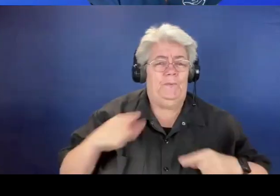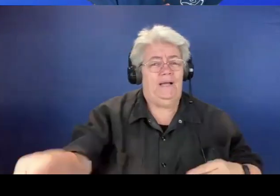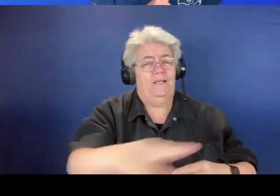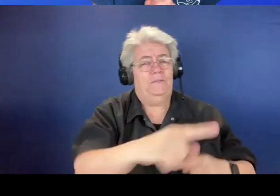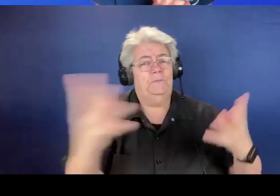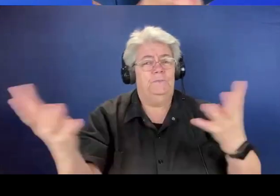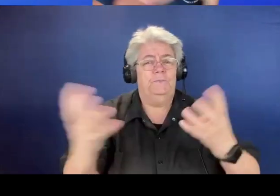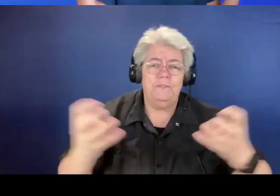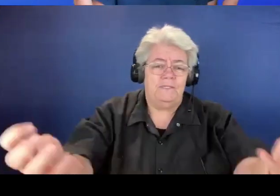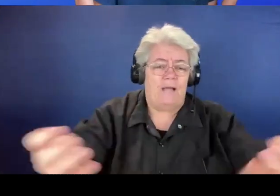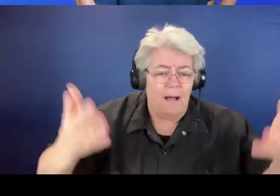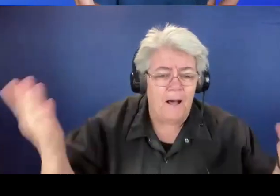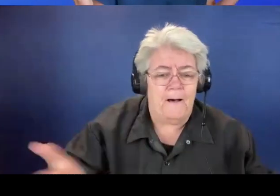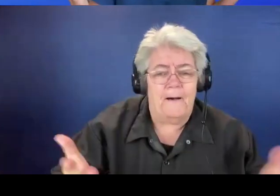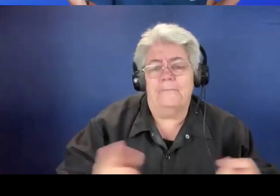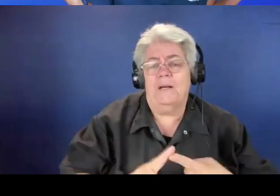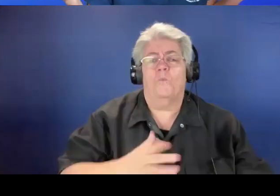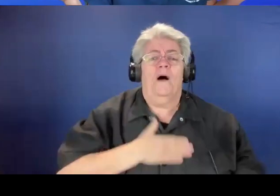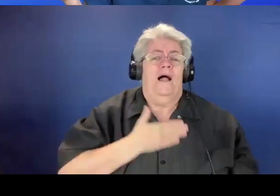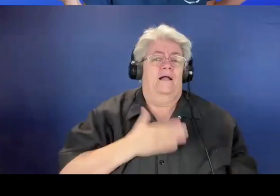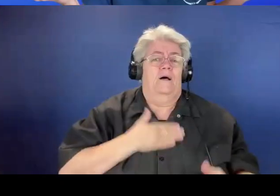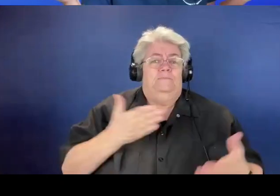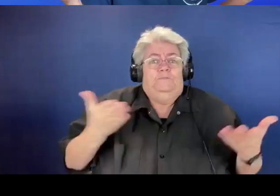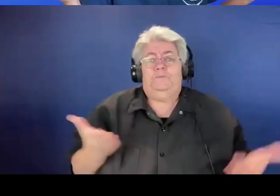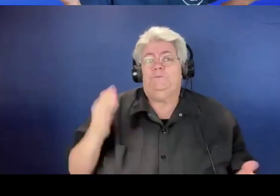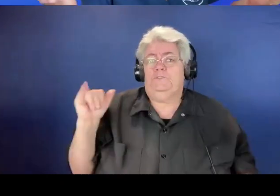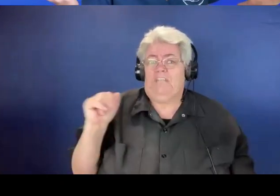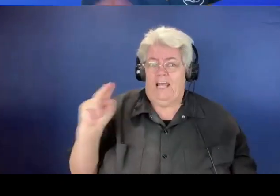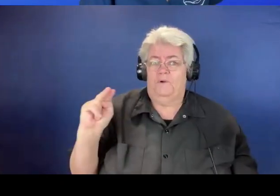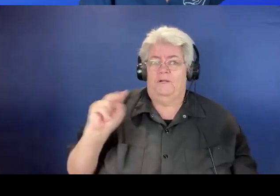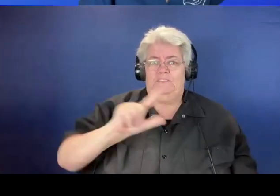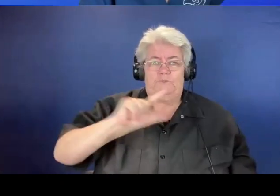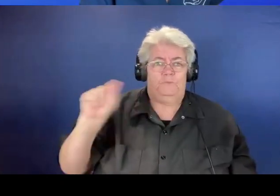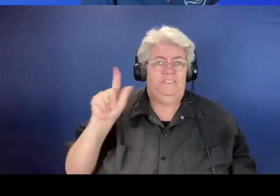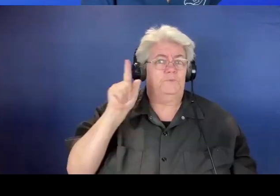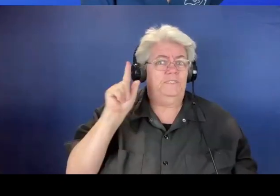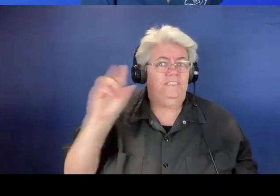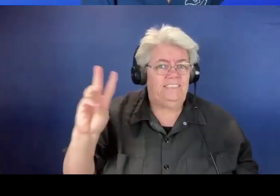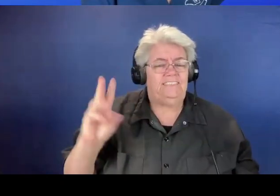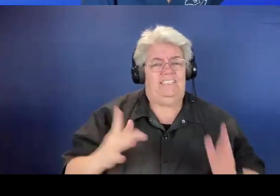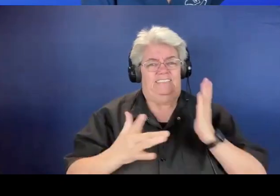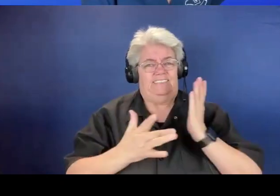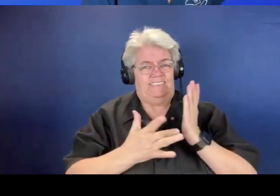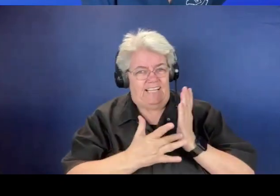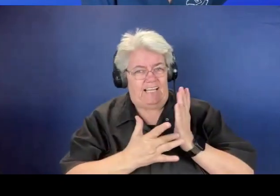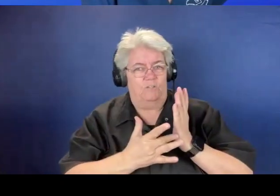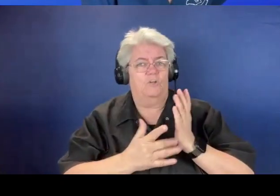Welcome to January 2026 Technical Assistance Live, TA-Live!